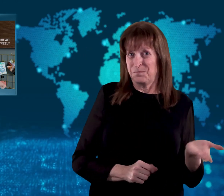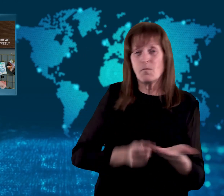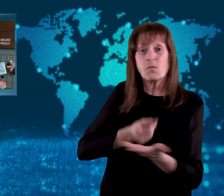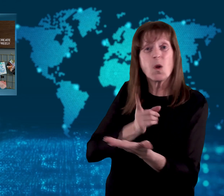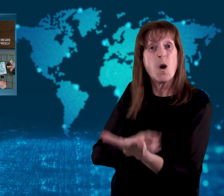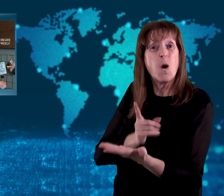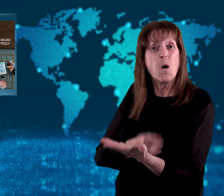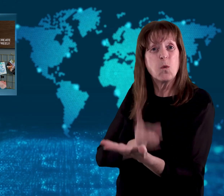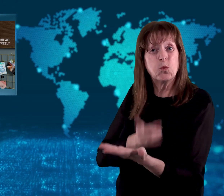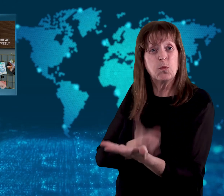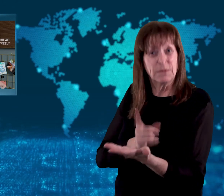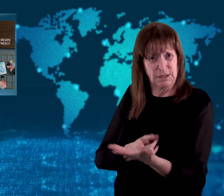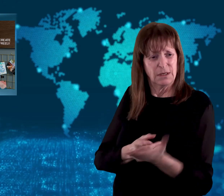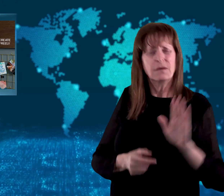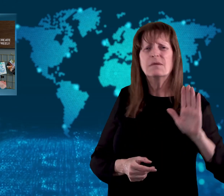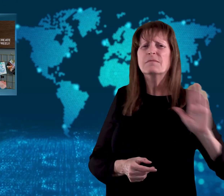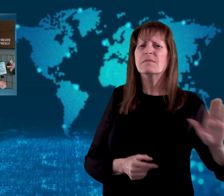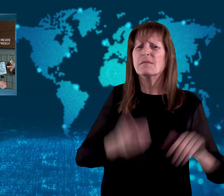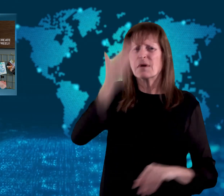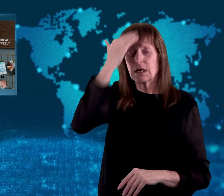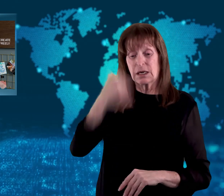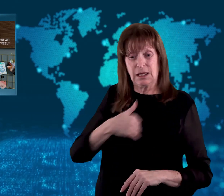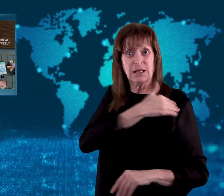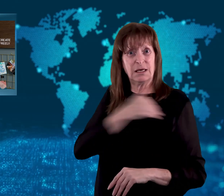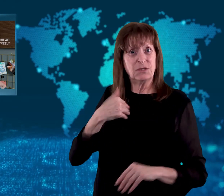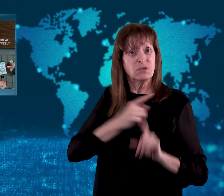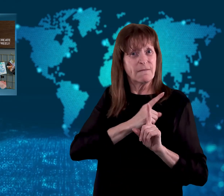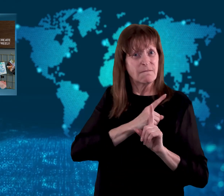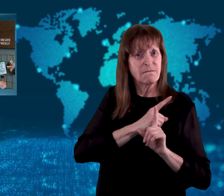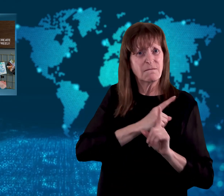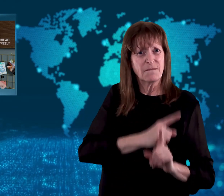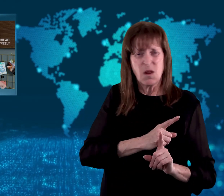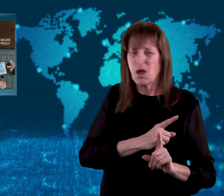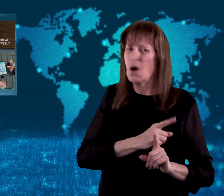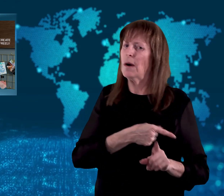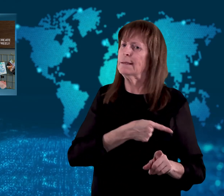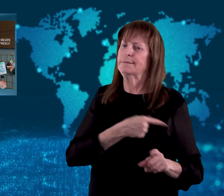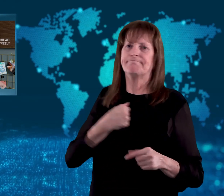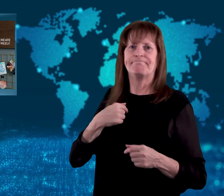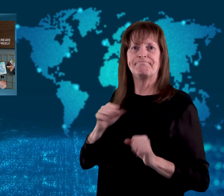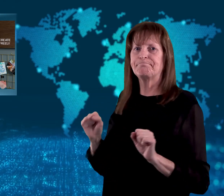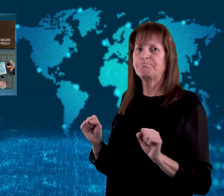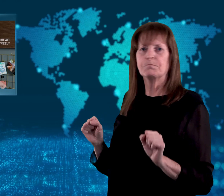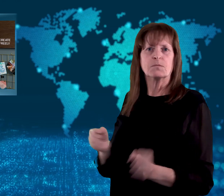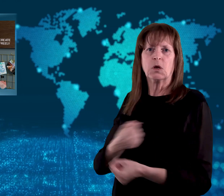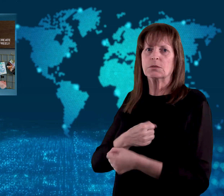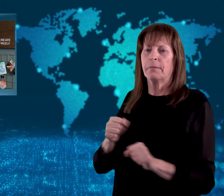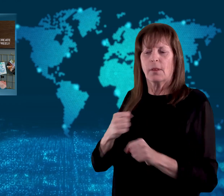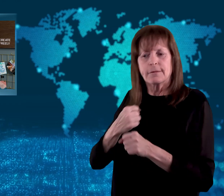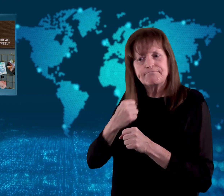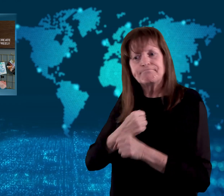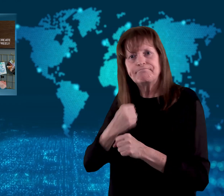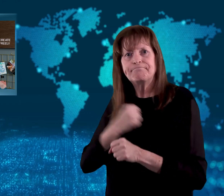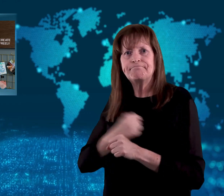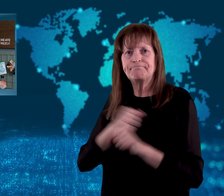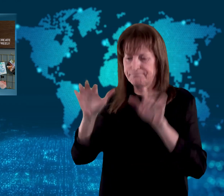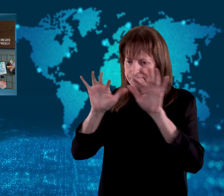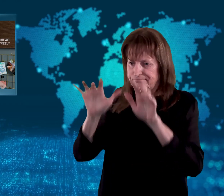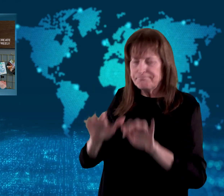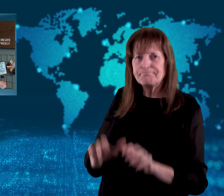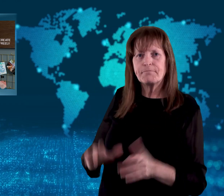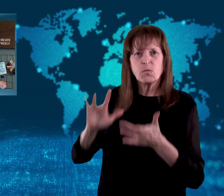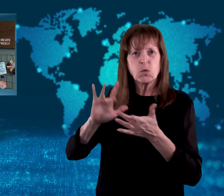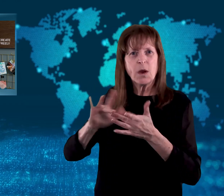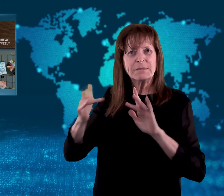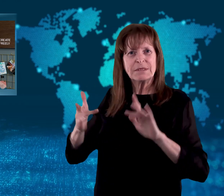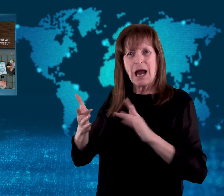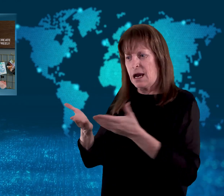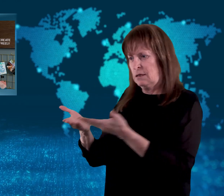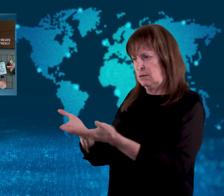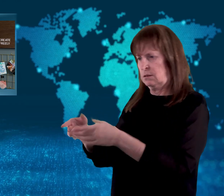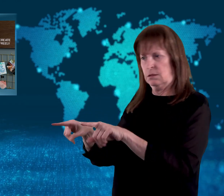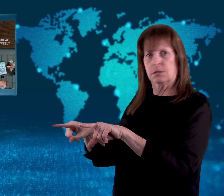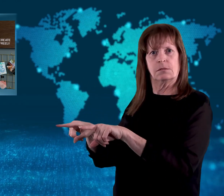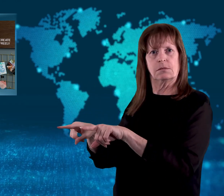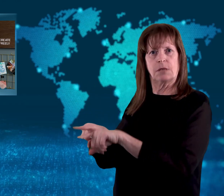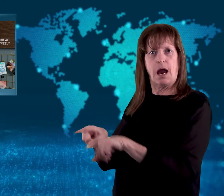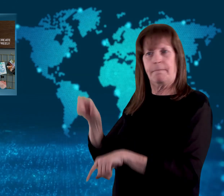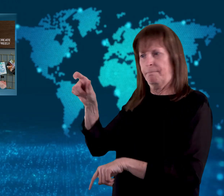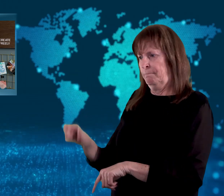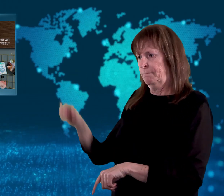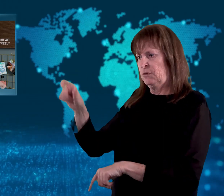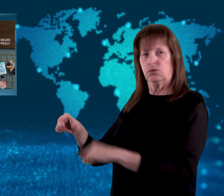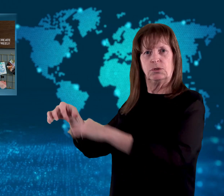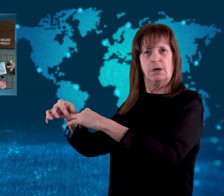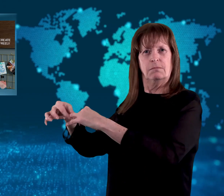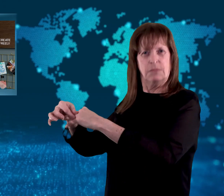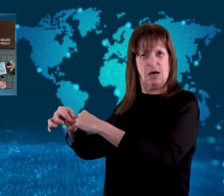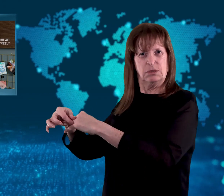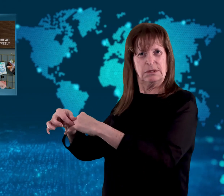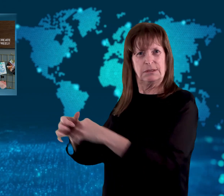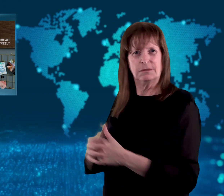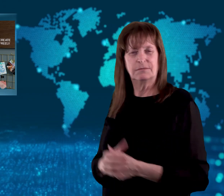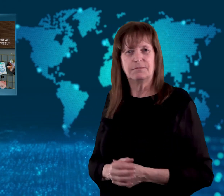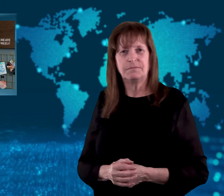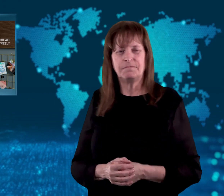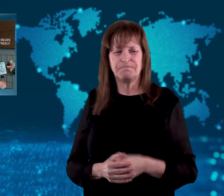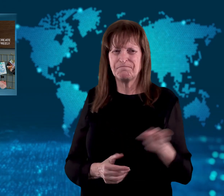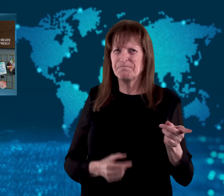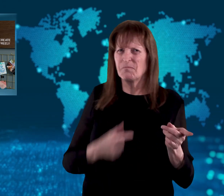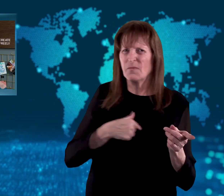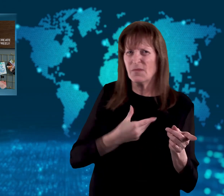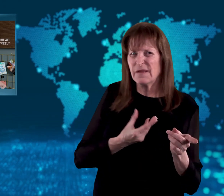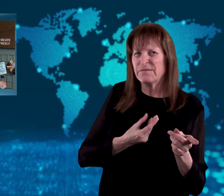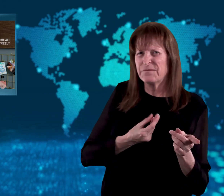Smith argues that her Christian faith prevents her from making a website for